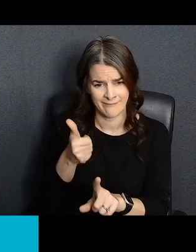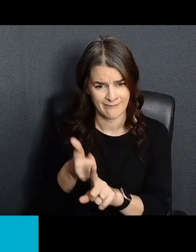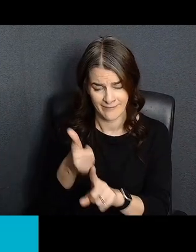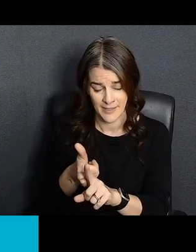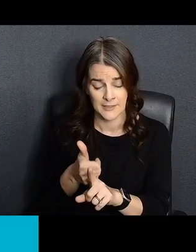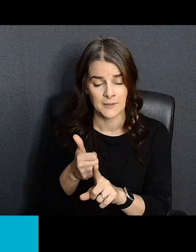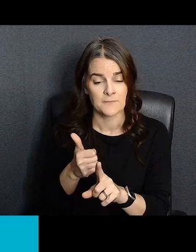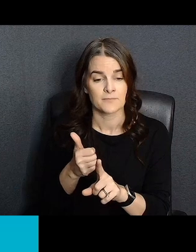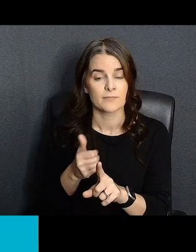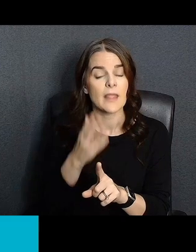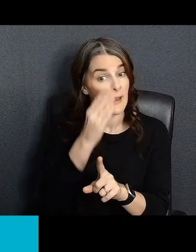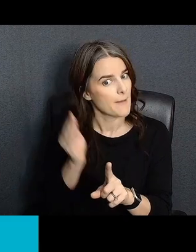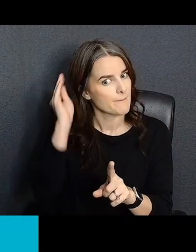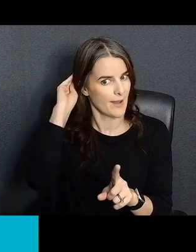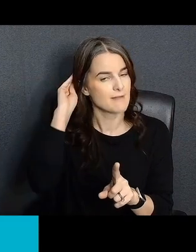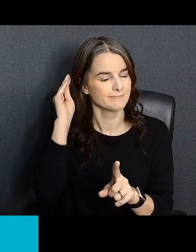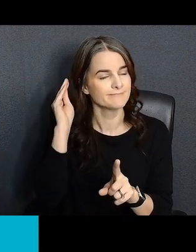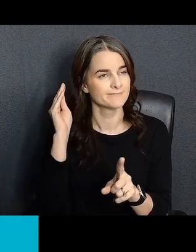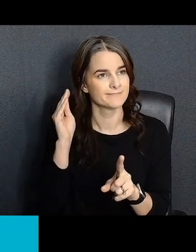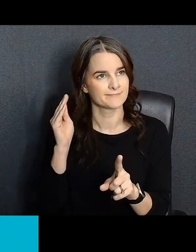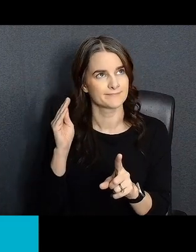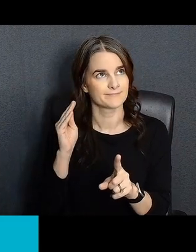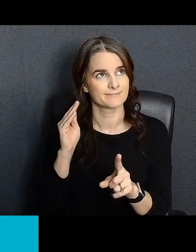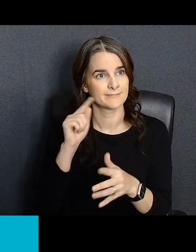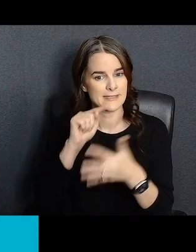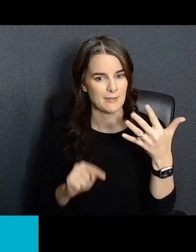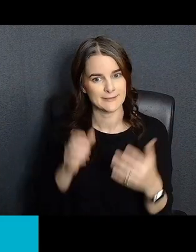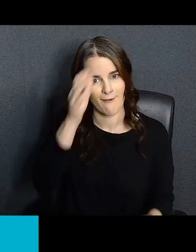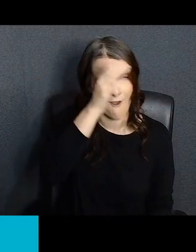and keep in mind too, that some of these concepts and key words